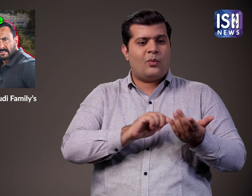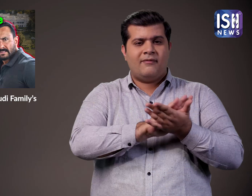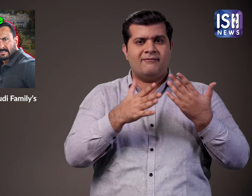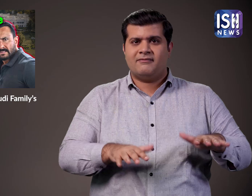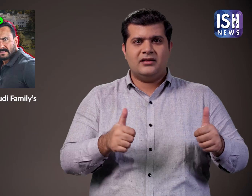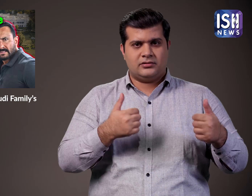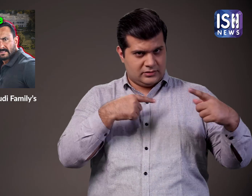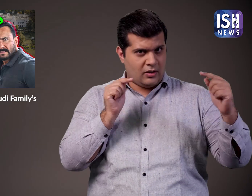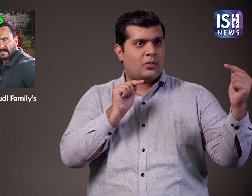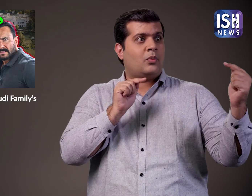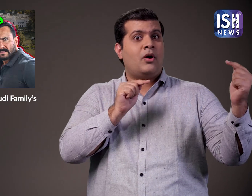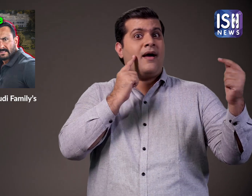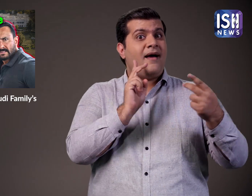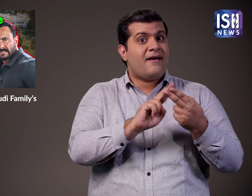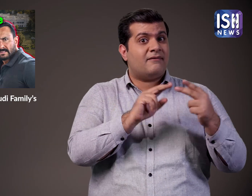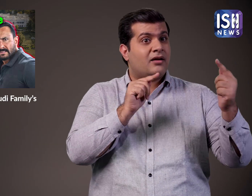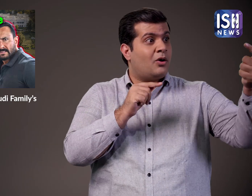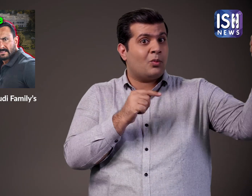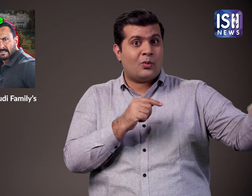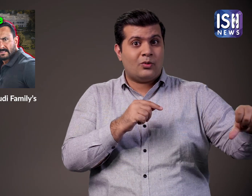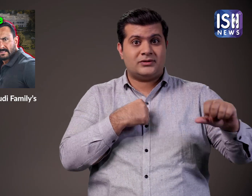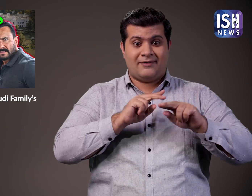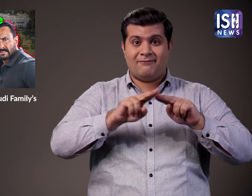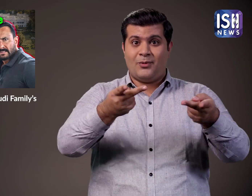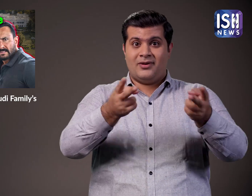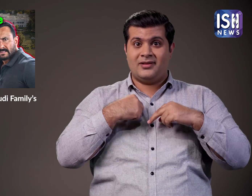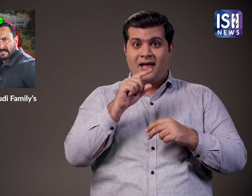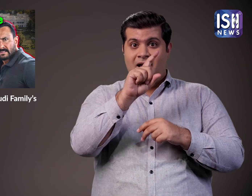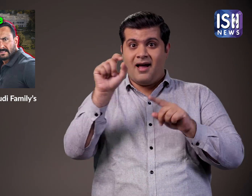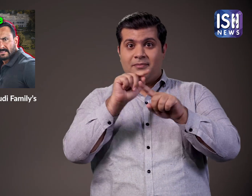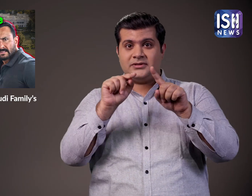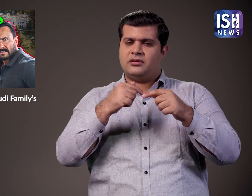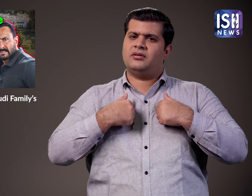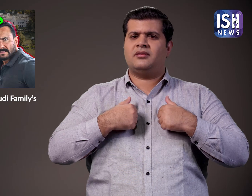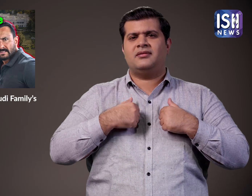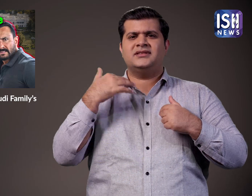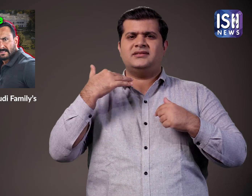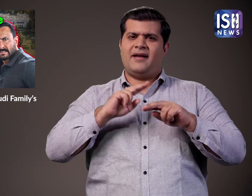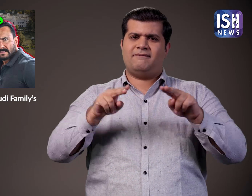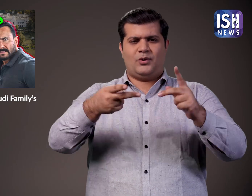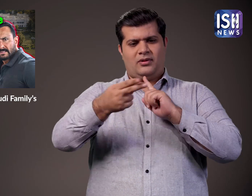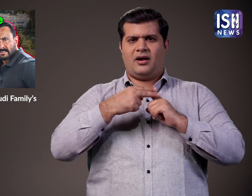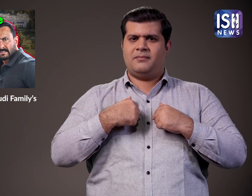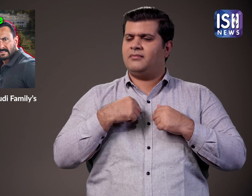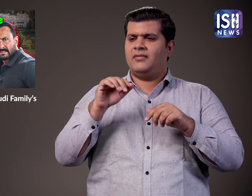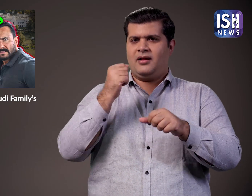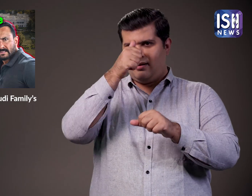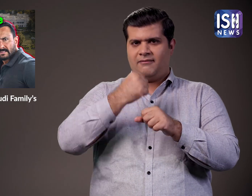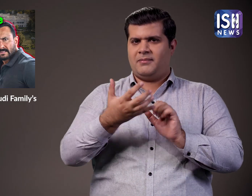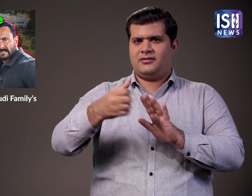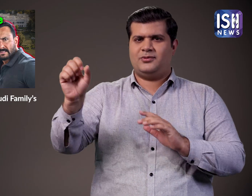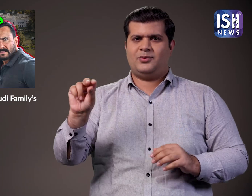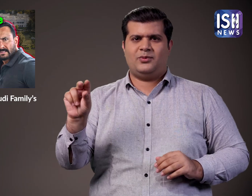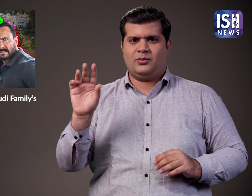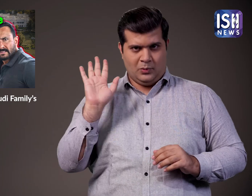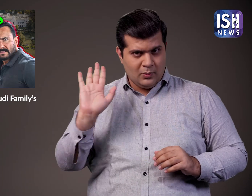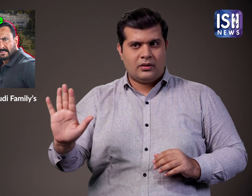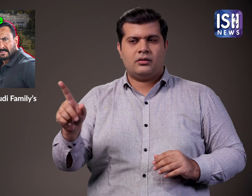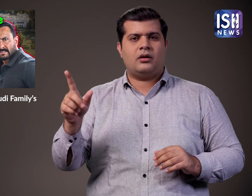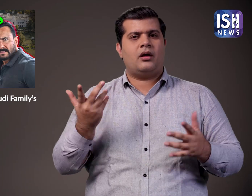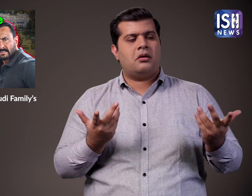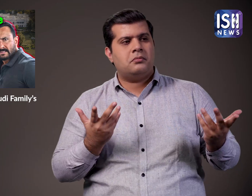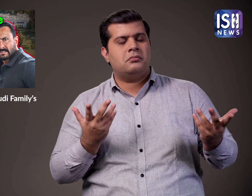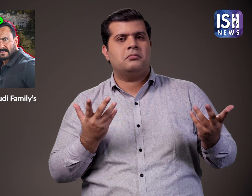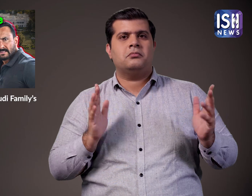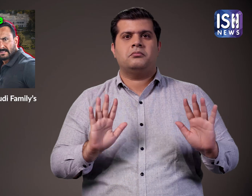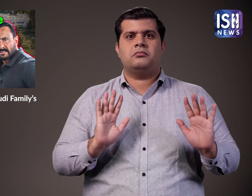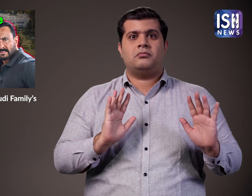The matter remains unresolved, and if Sajida's family wins, they will become the legal heirs, preventing the government from taking over the property.